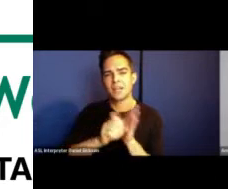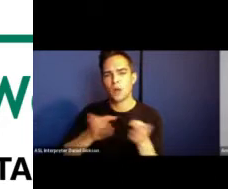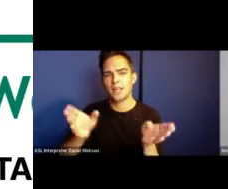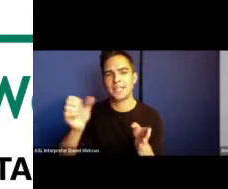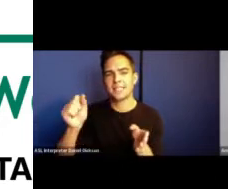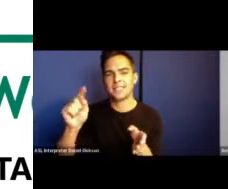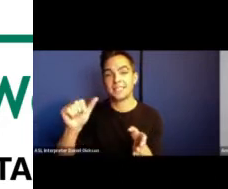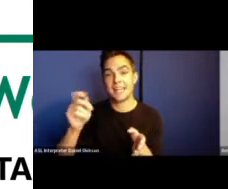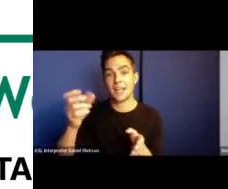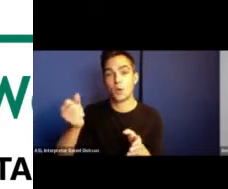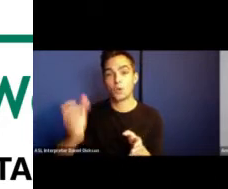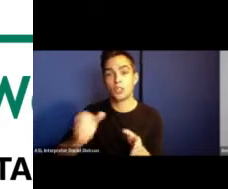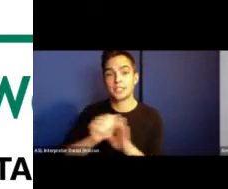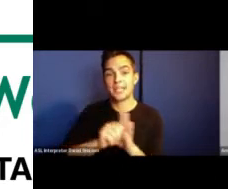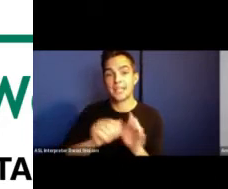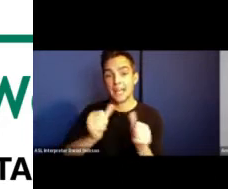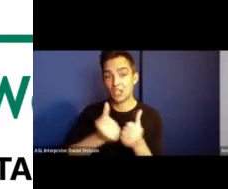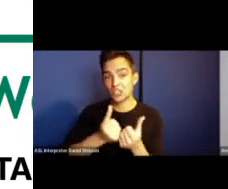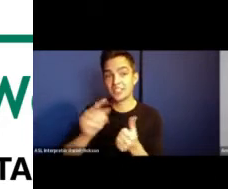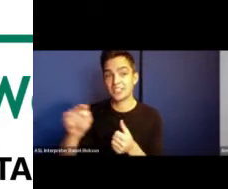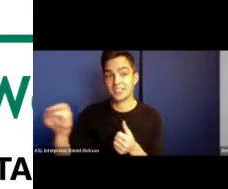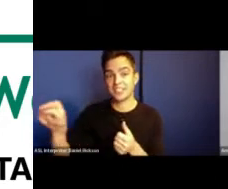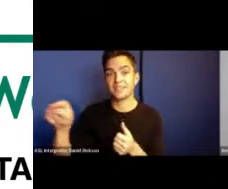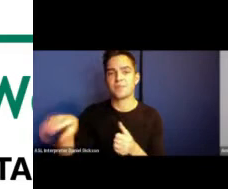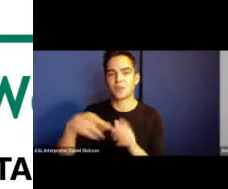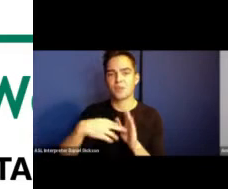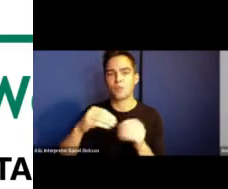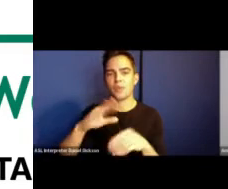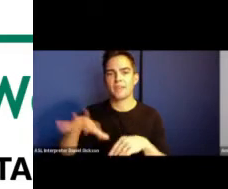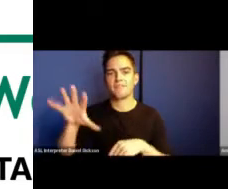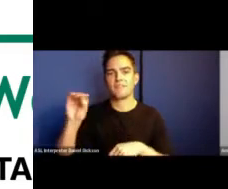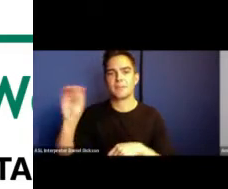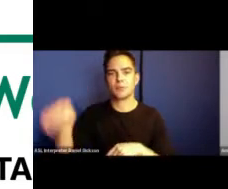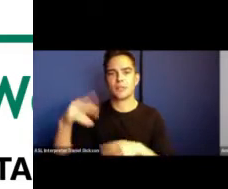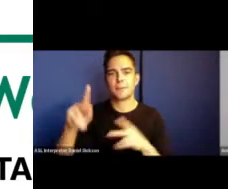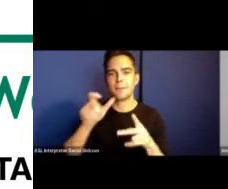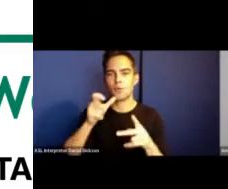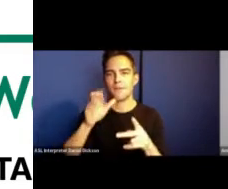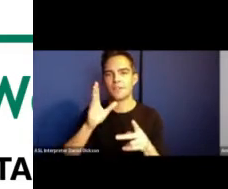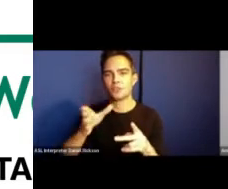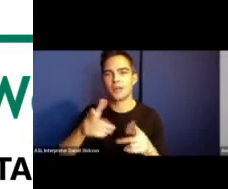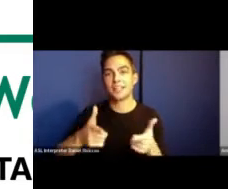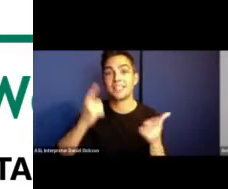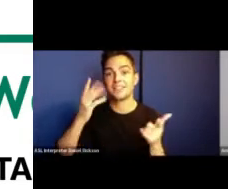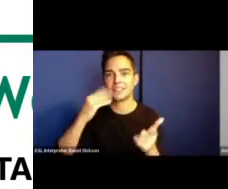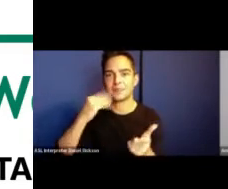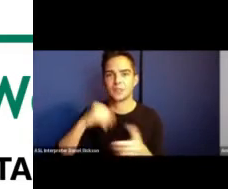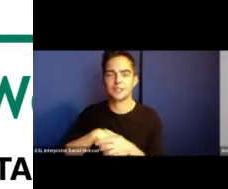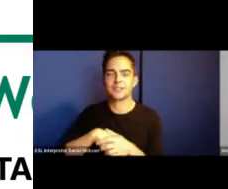and state agencies and are represented by more than 50% of people with direct lived experience. So we've definitely